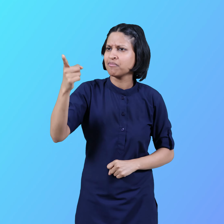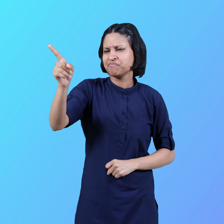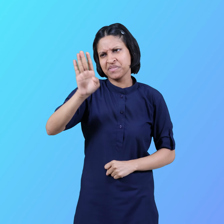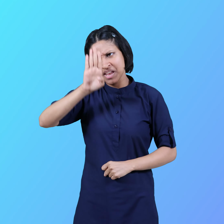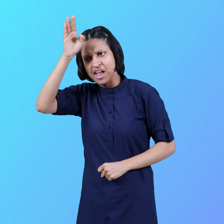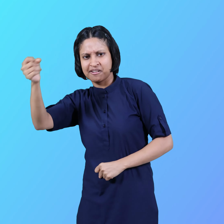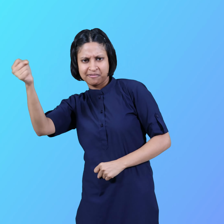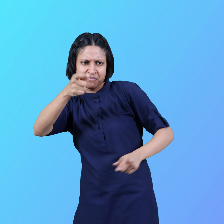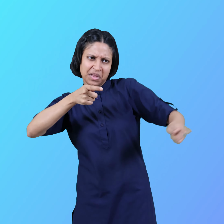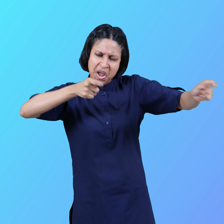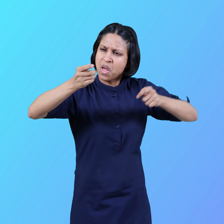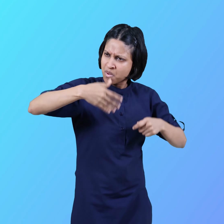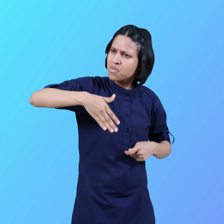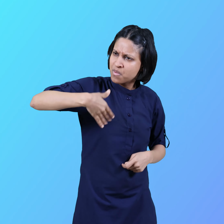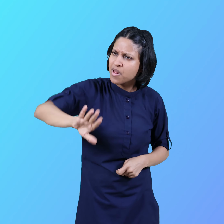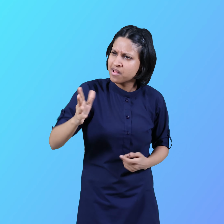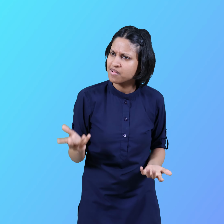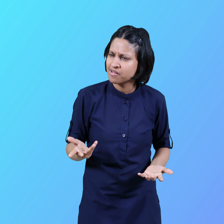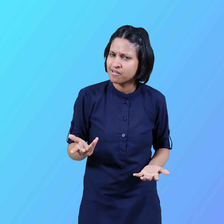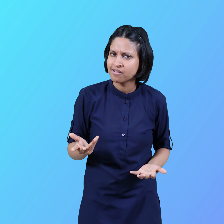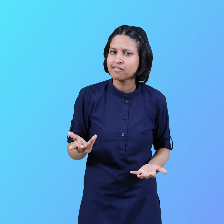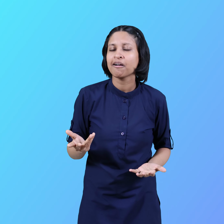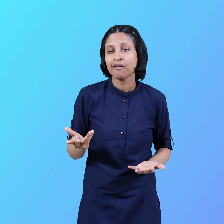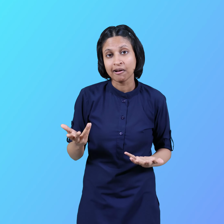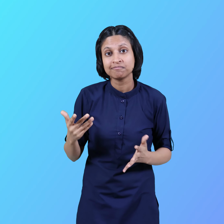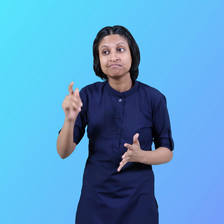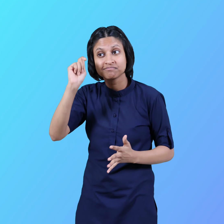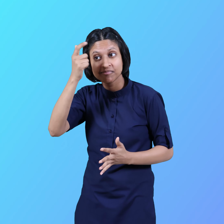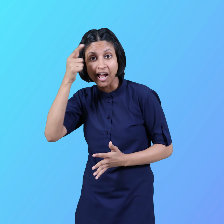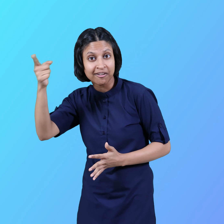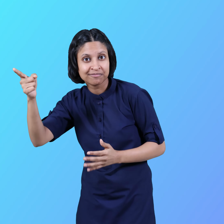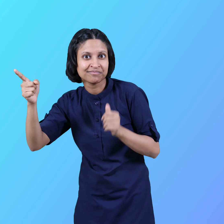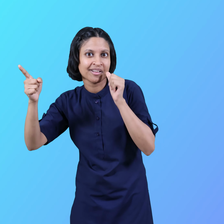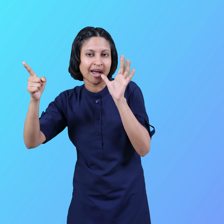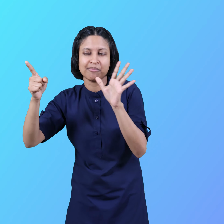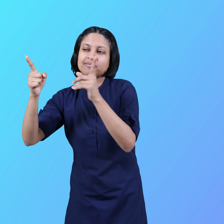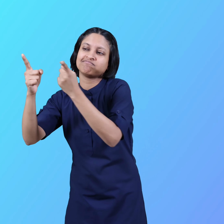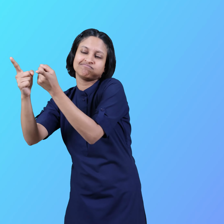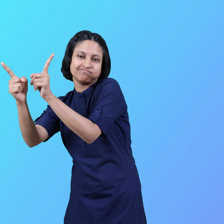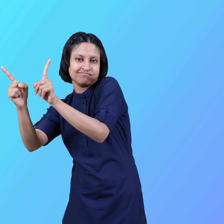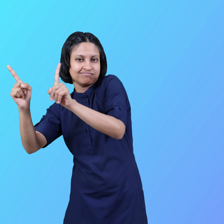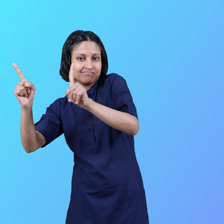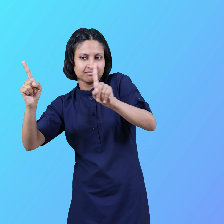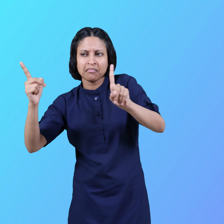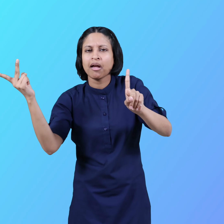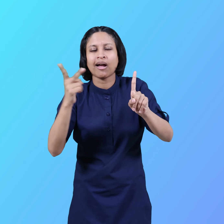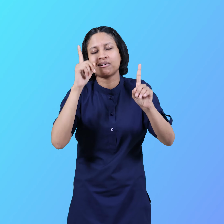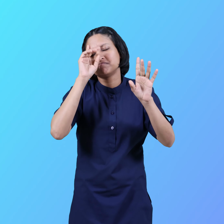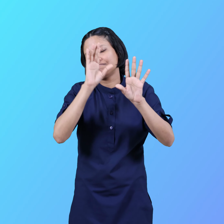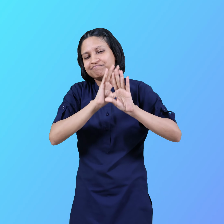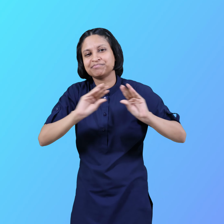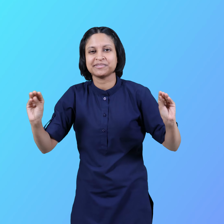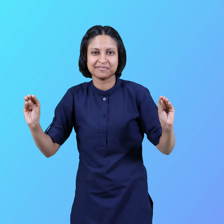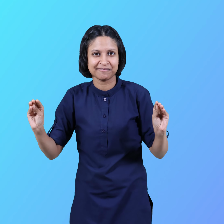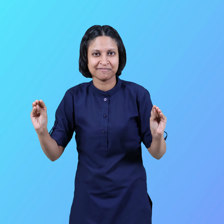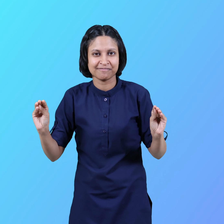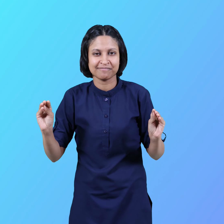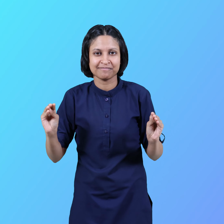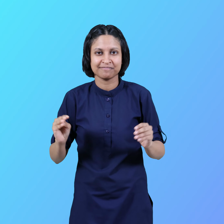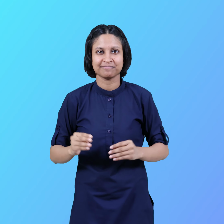and you will rule over all Israel, as you wanted.” So David let Abner leave in peace.